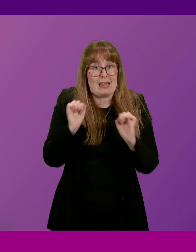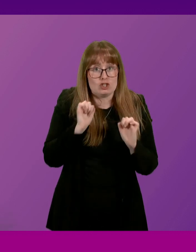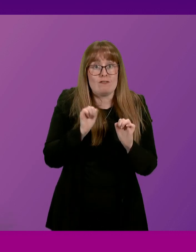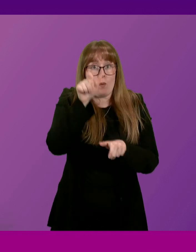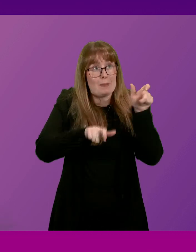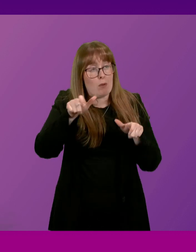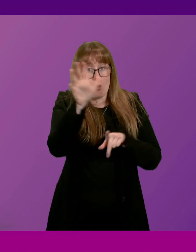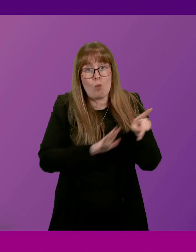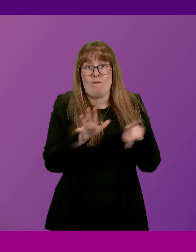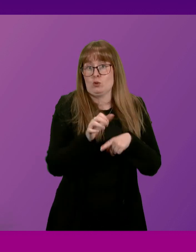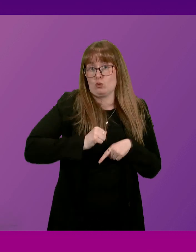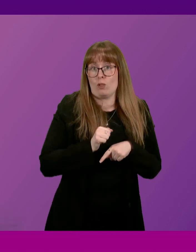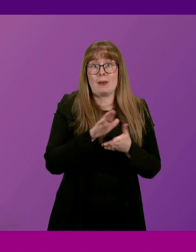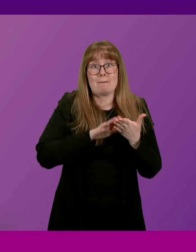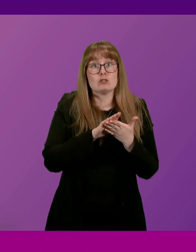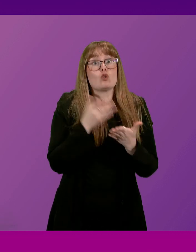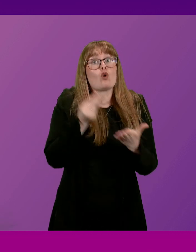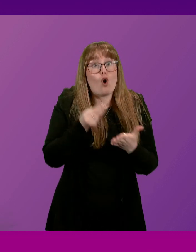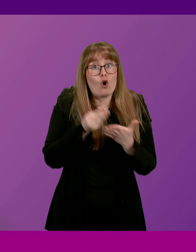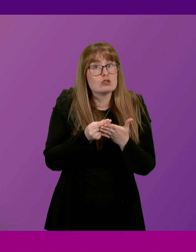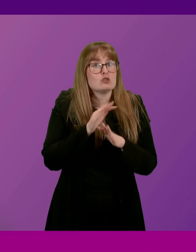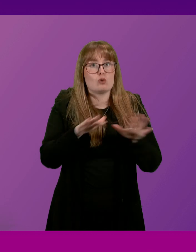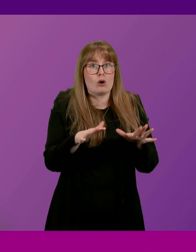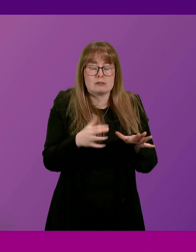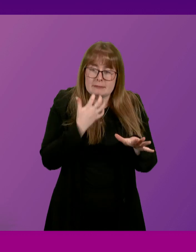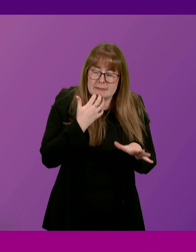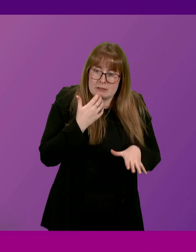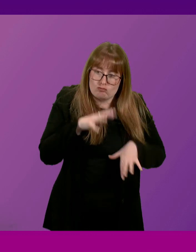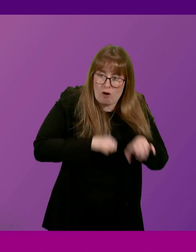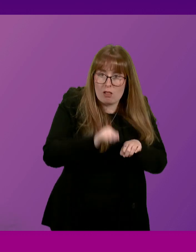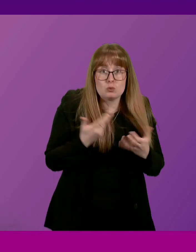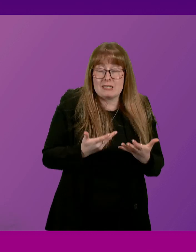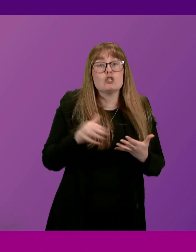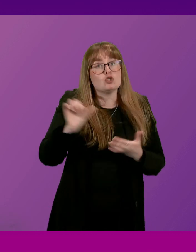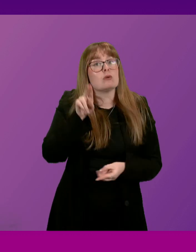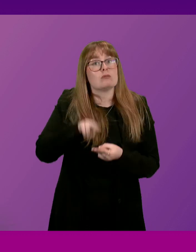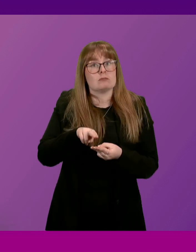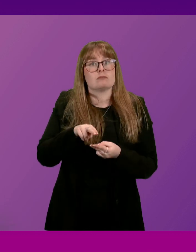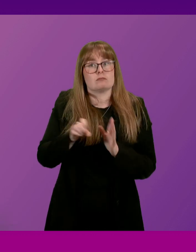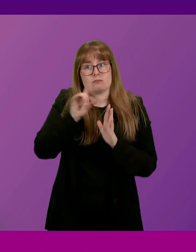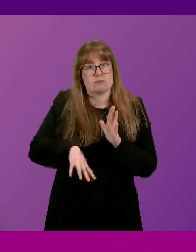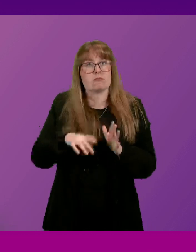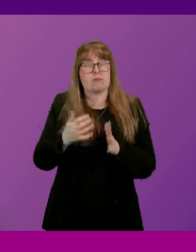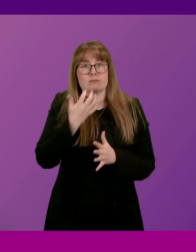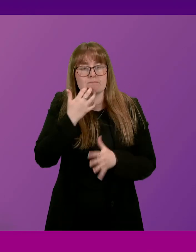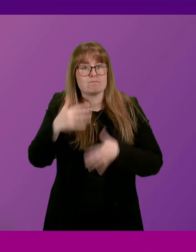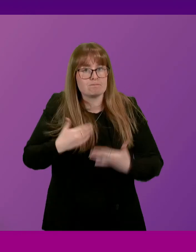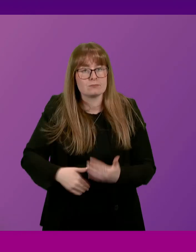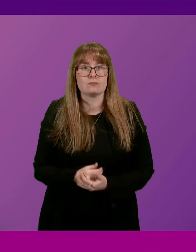Scotland, so that the cost is not the burden that it is today, as Audrey Nicoll set out.